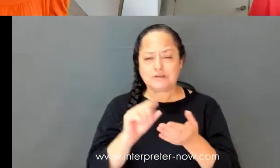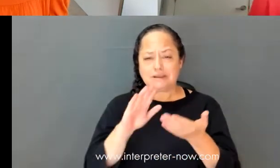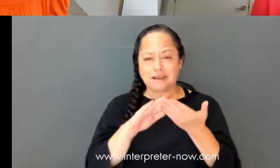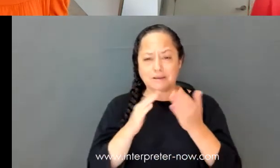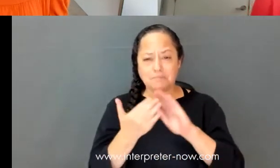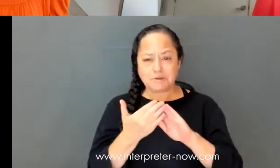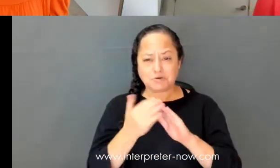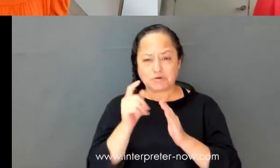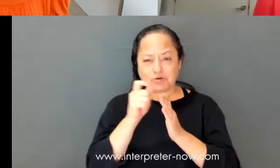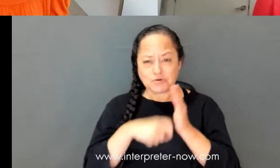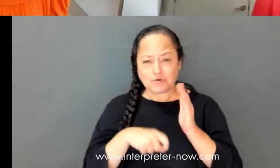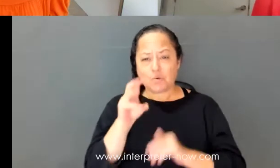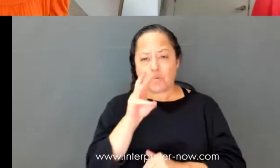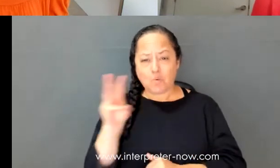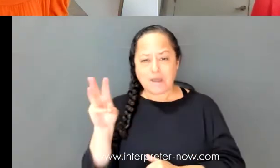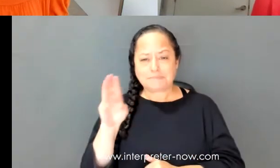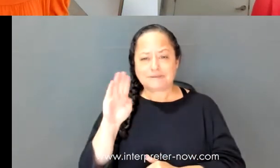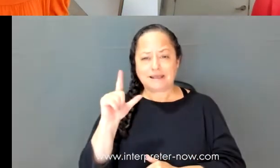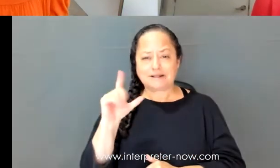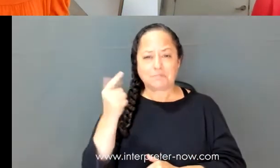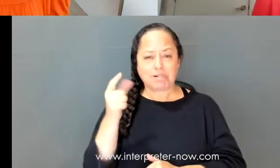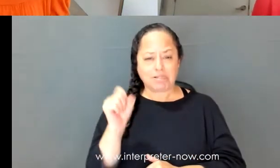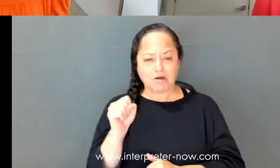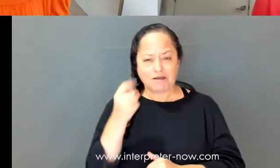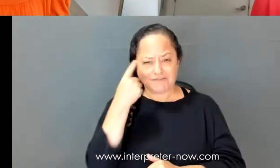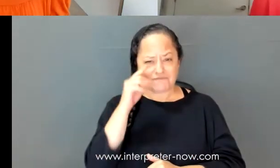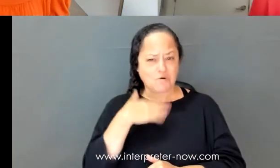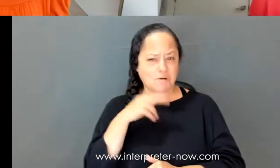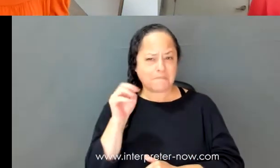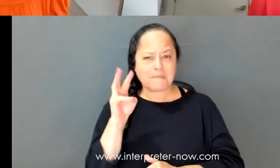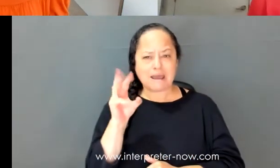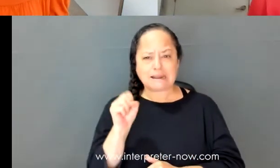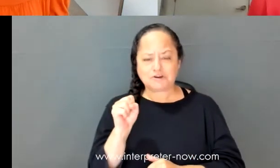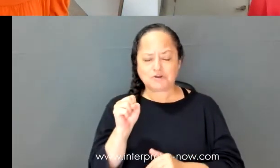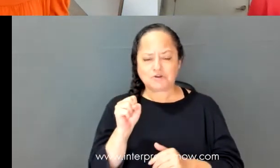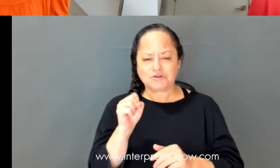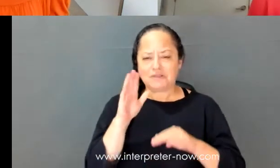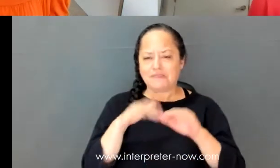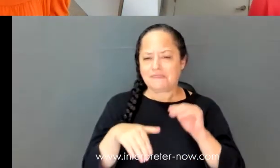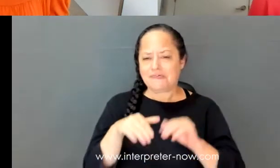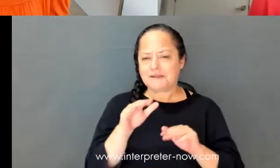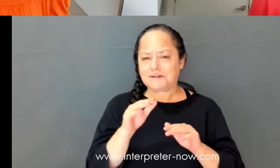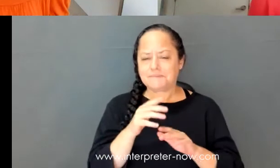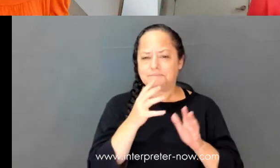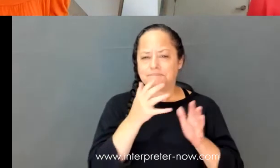websites, and blogs to get my news rather than again defaulting to the large circulation